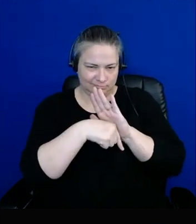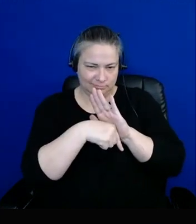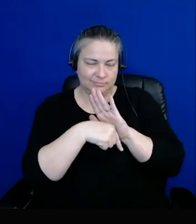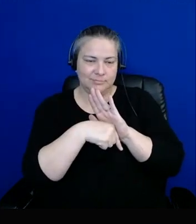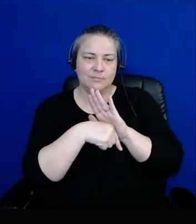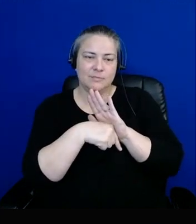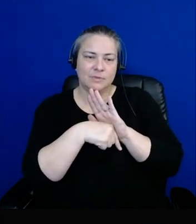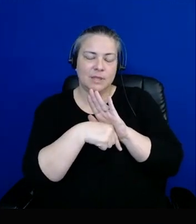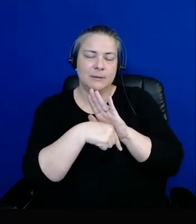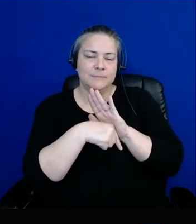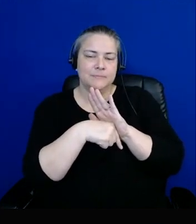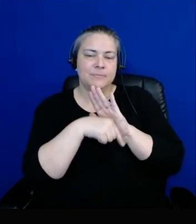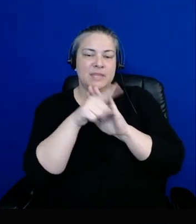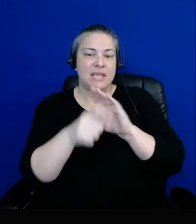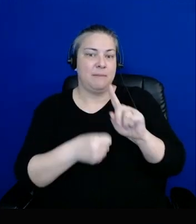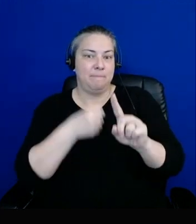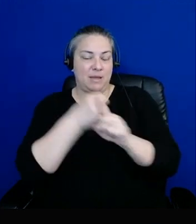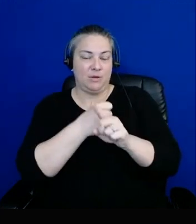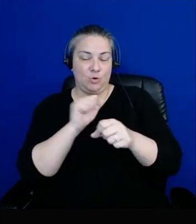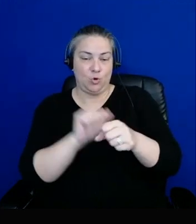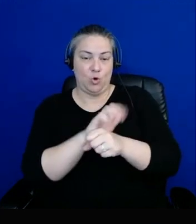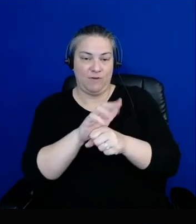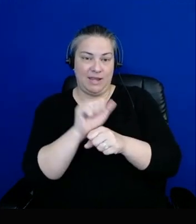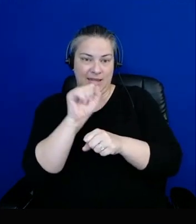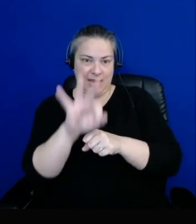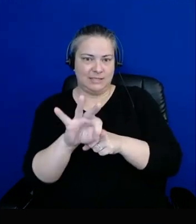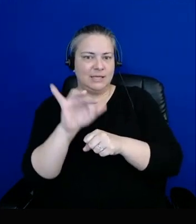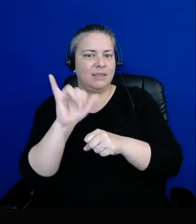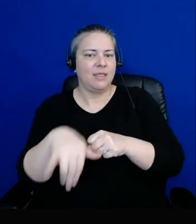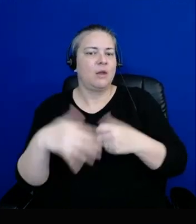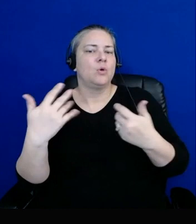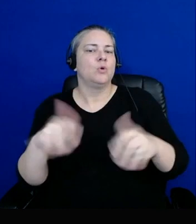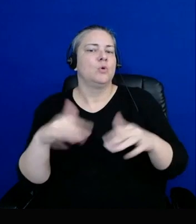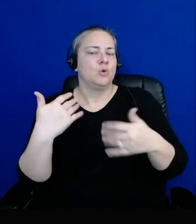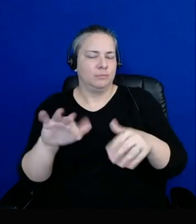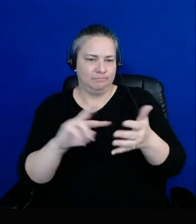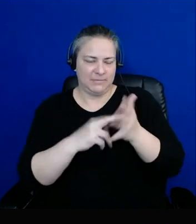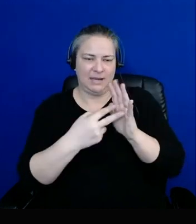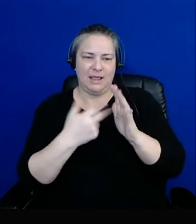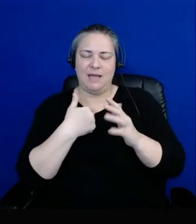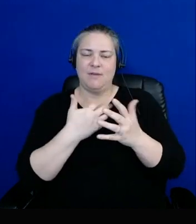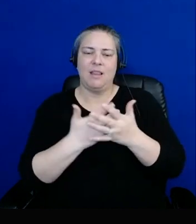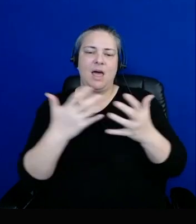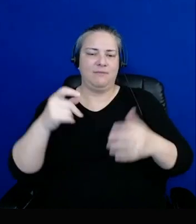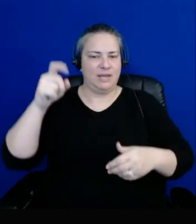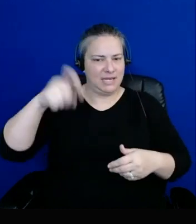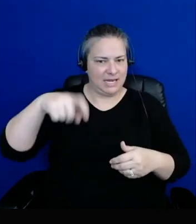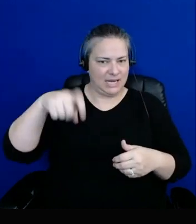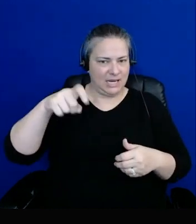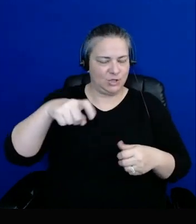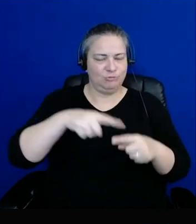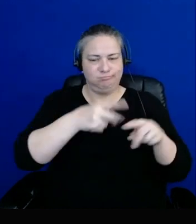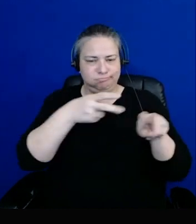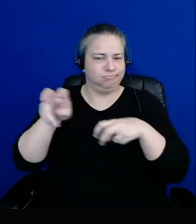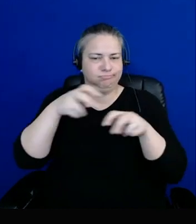the impact of COVID-19 has accelerated the need to move off our on-prem hardware.